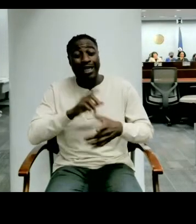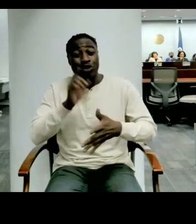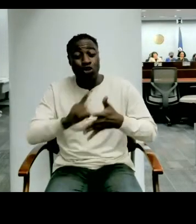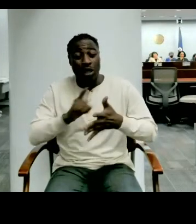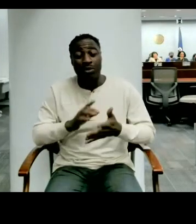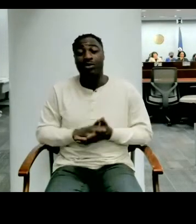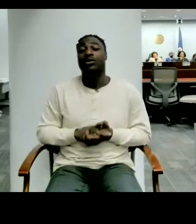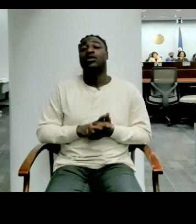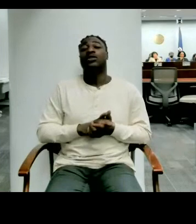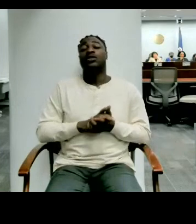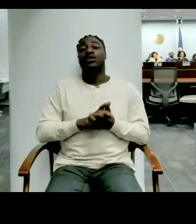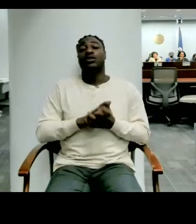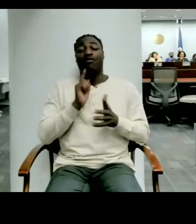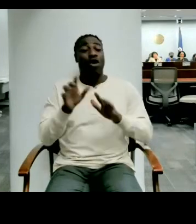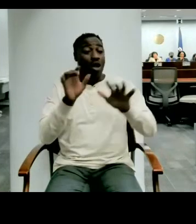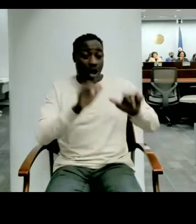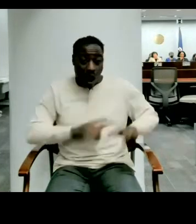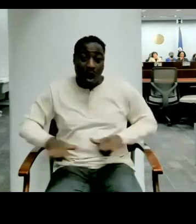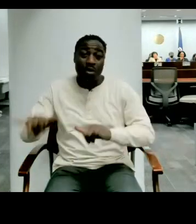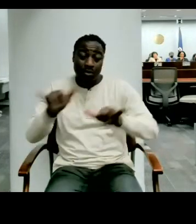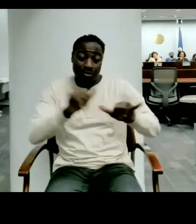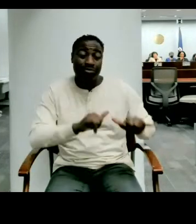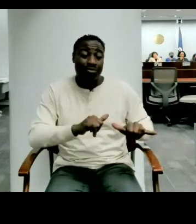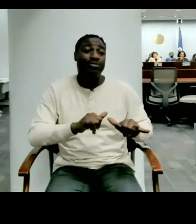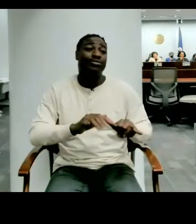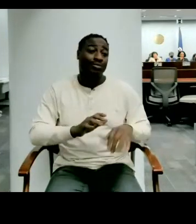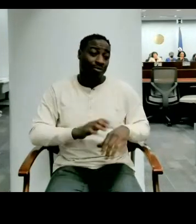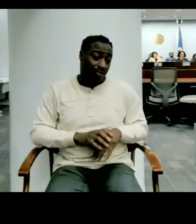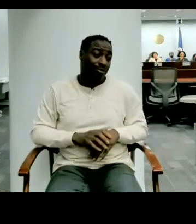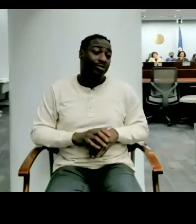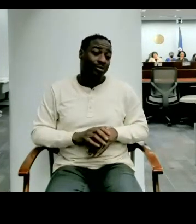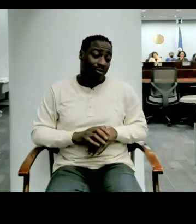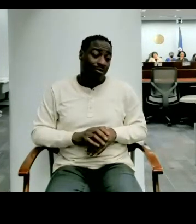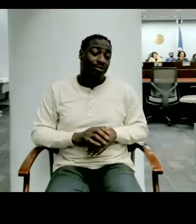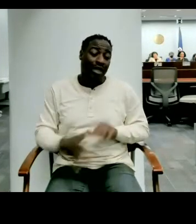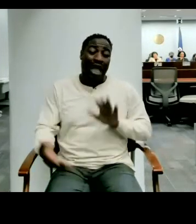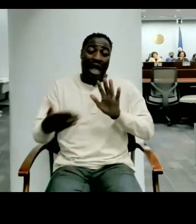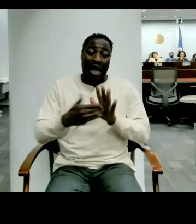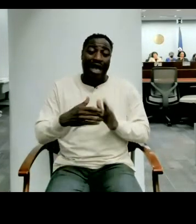very common to, you know, pass on older workers. We see that a lot.